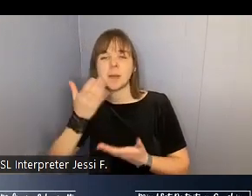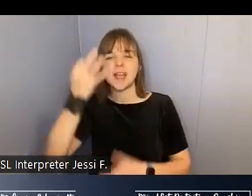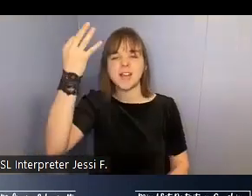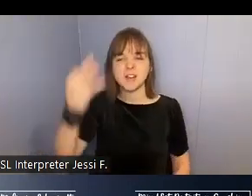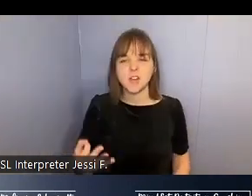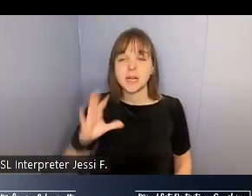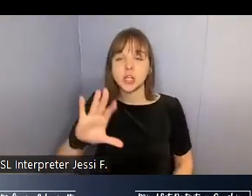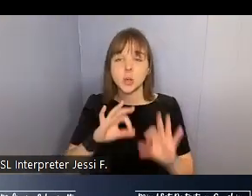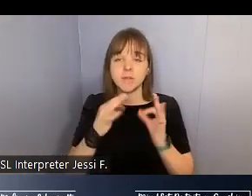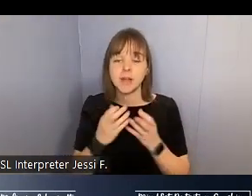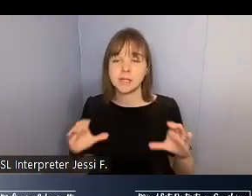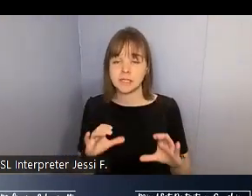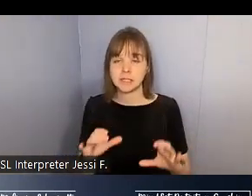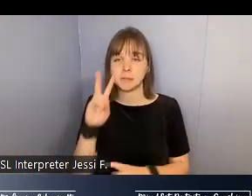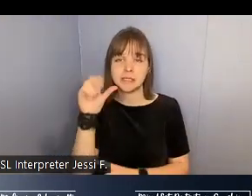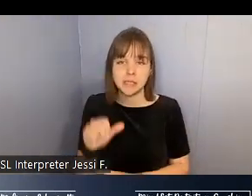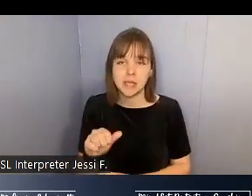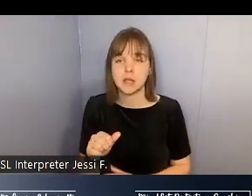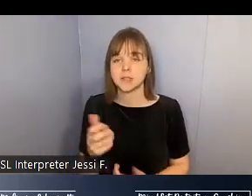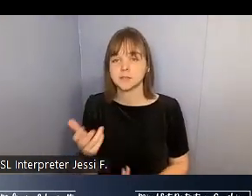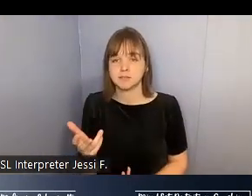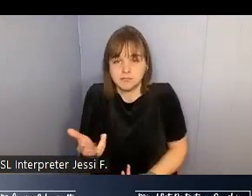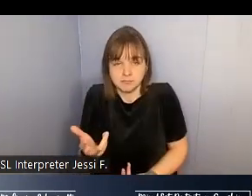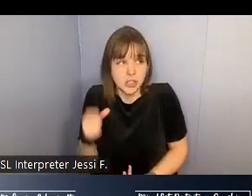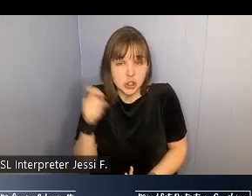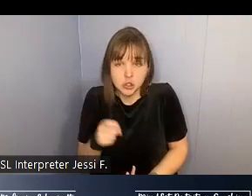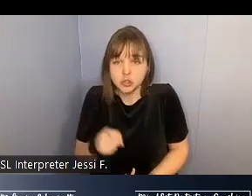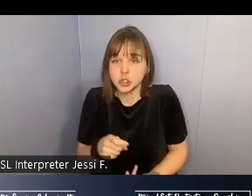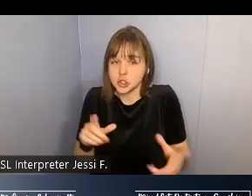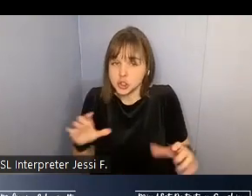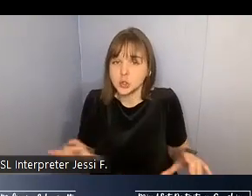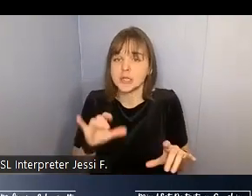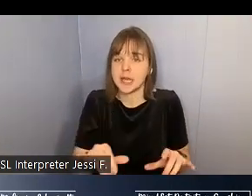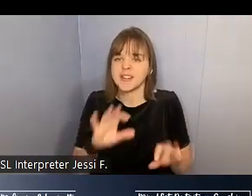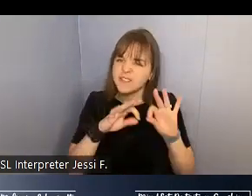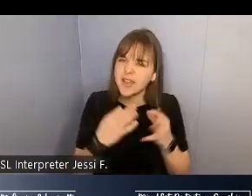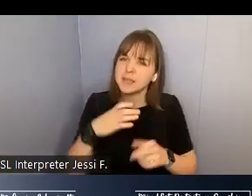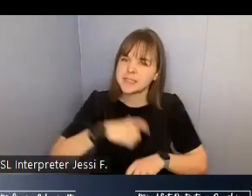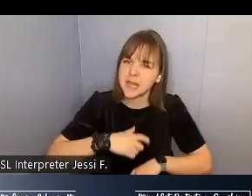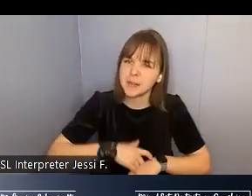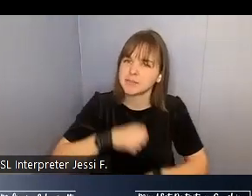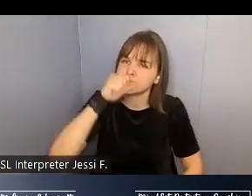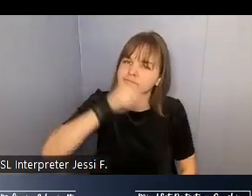and you're allowed one or two slices of your favorite pizza. You shouldn't have to give up the things that you love. But you do have to account for them so